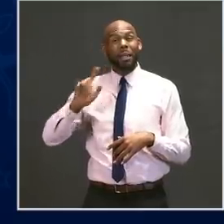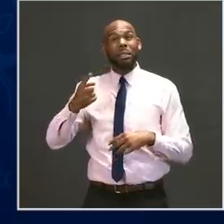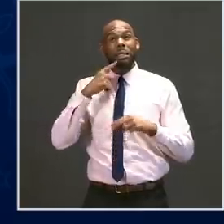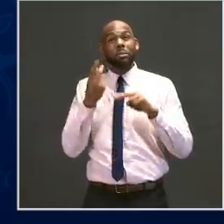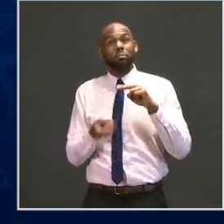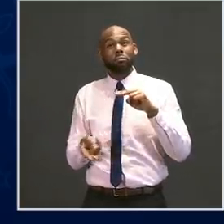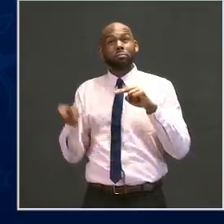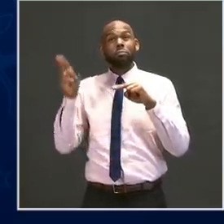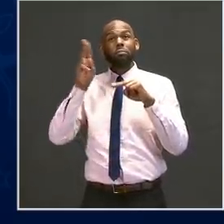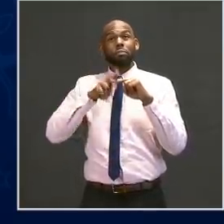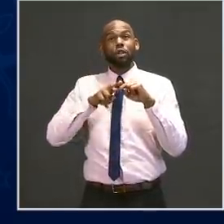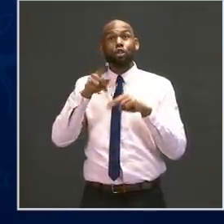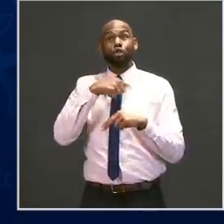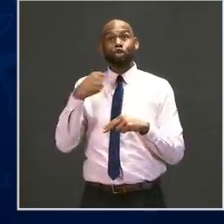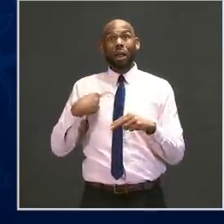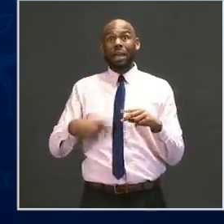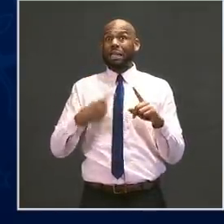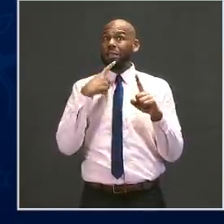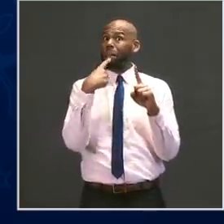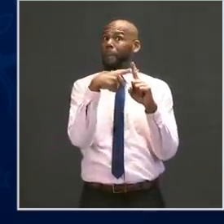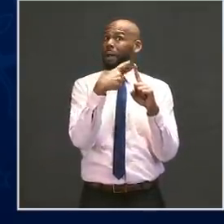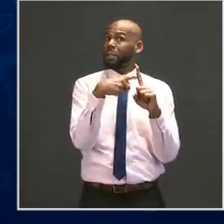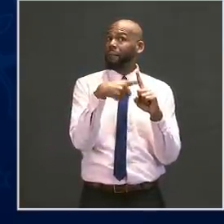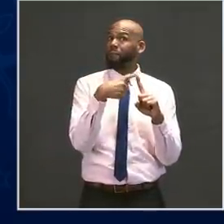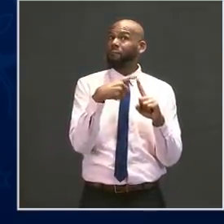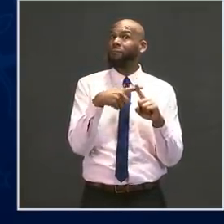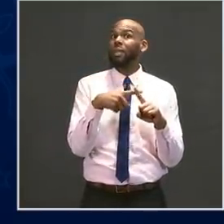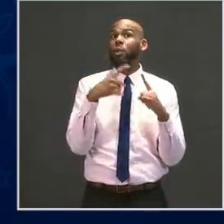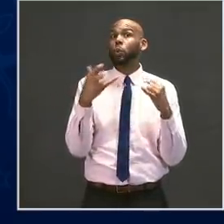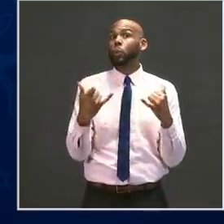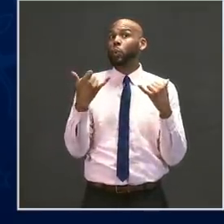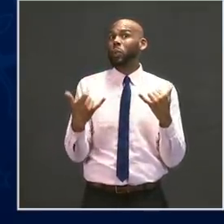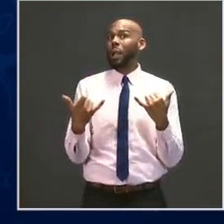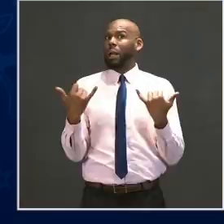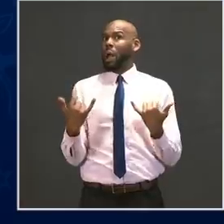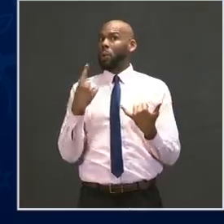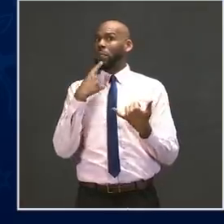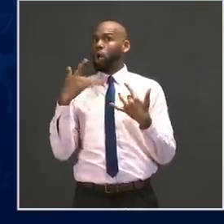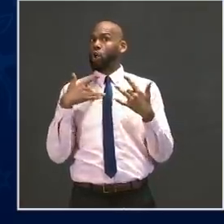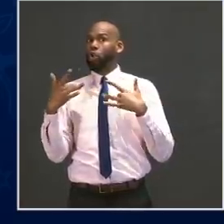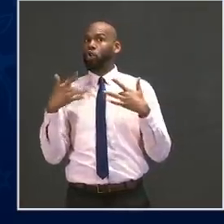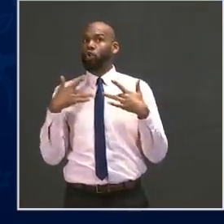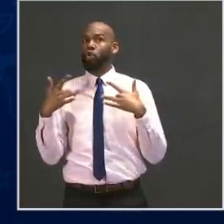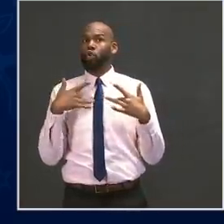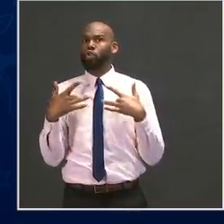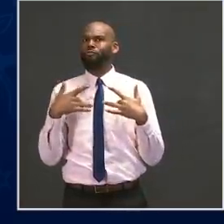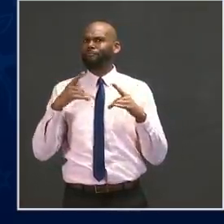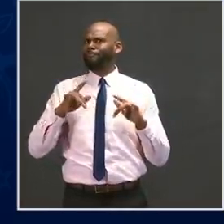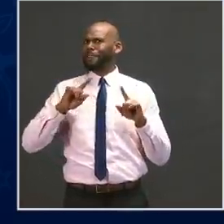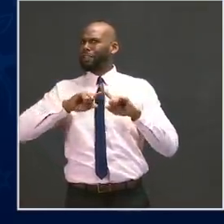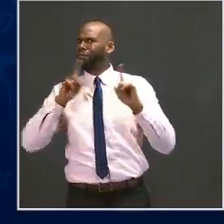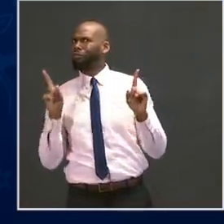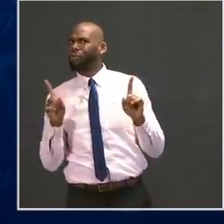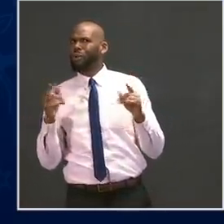is a "positive" thing. And then, talking about today, his concern that China could "eat our lunch." Is there any middle ground there?